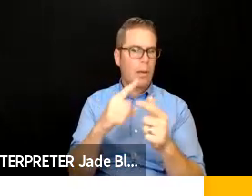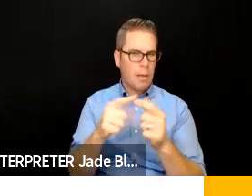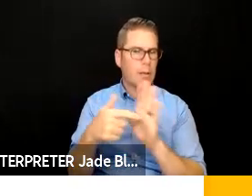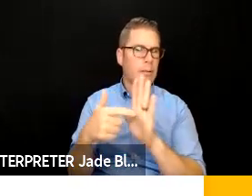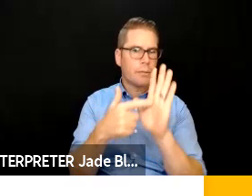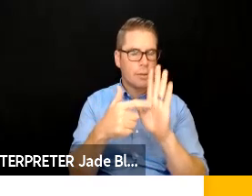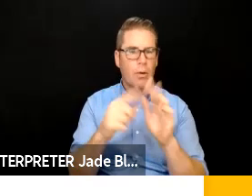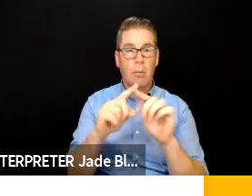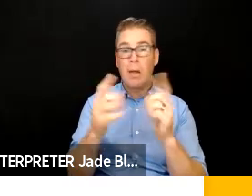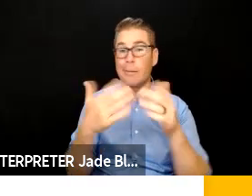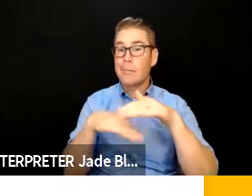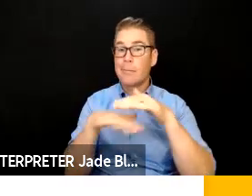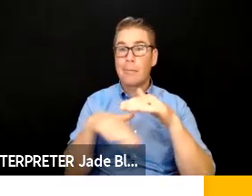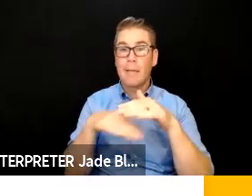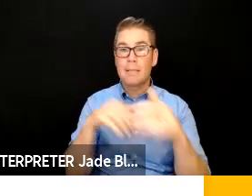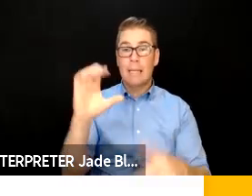Sally Potter: But basically, when you're in Canvas.